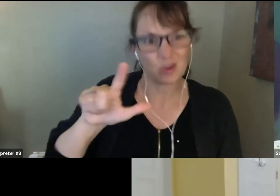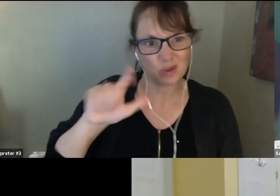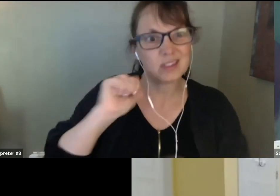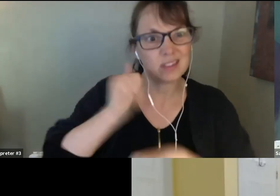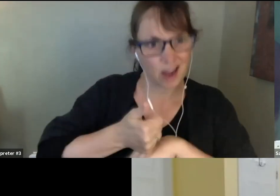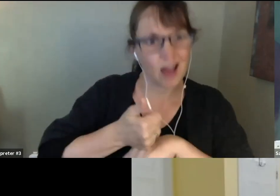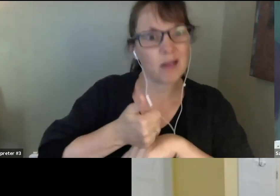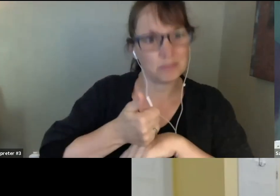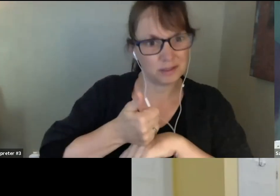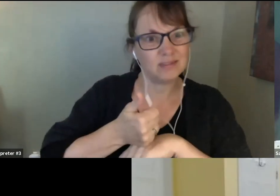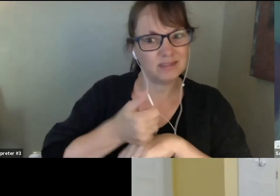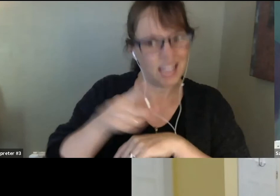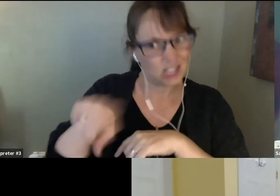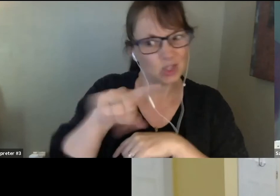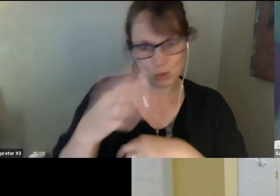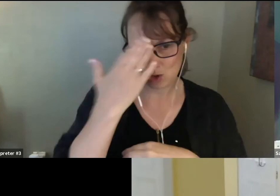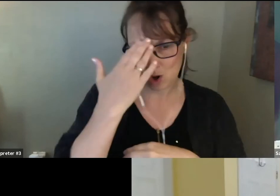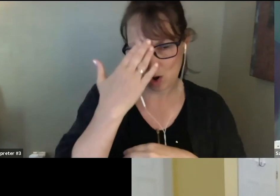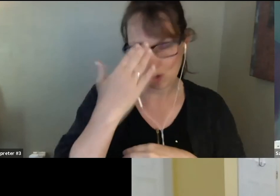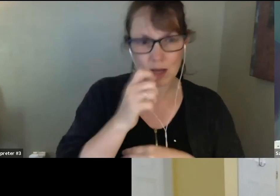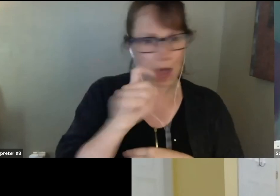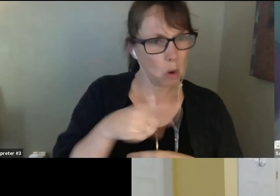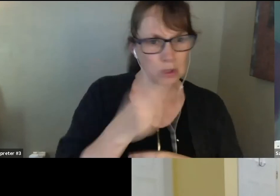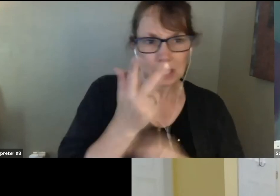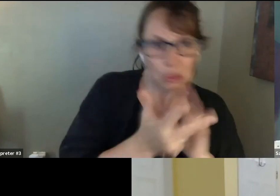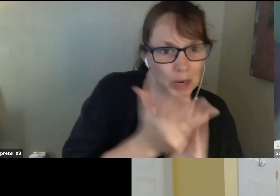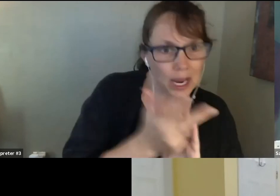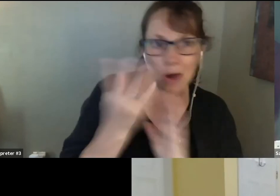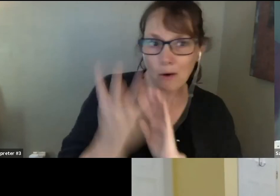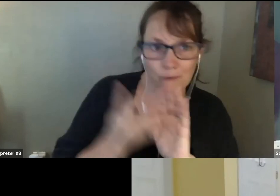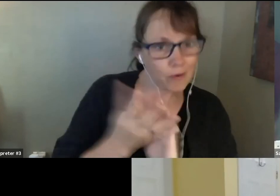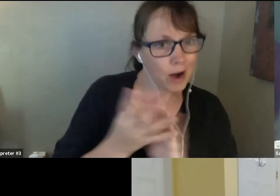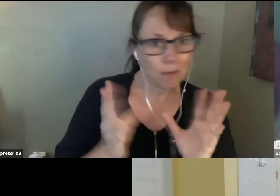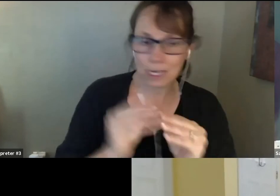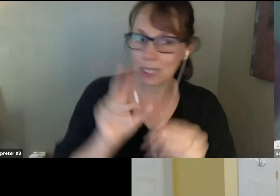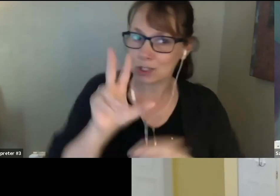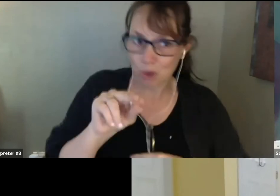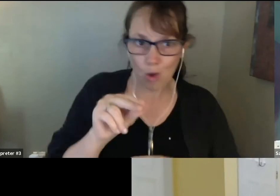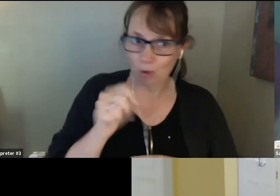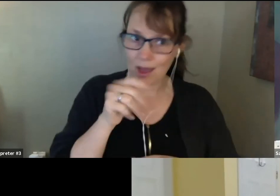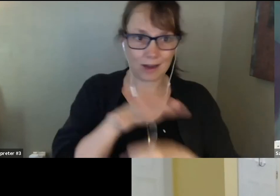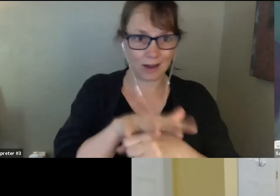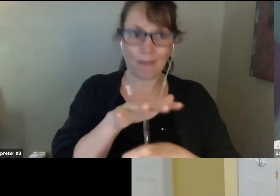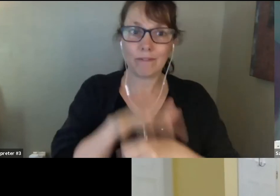3-hour or 4 and 1/2-hour meetings that we are having, but we also collected a lot of